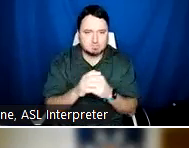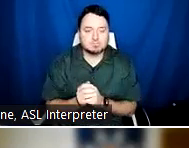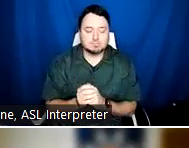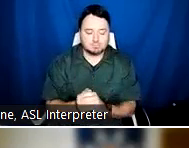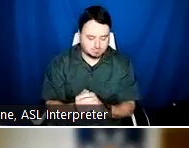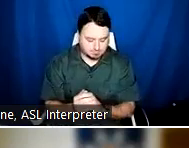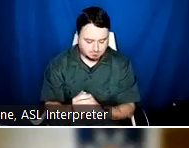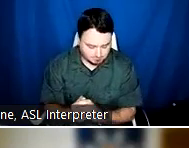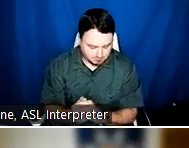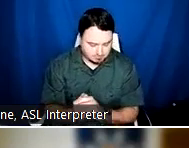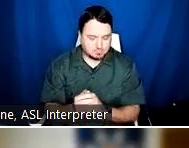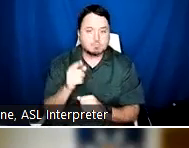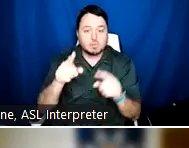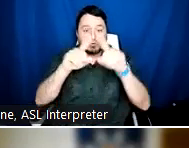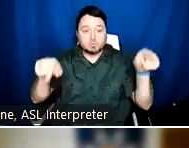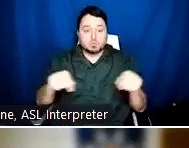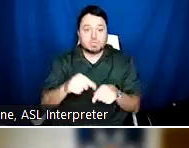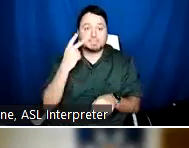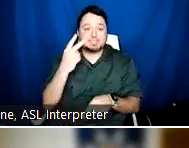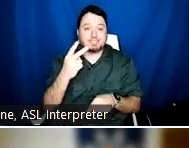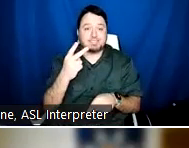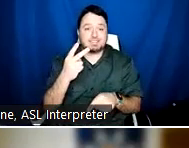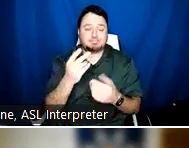On the screen you can see the suite of curricula that we offer,